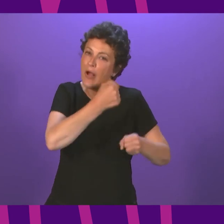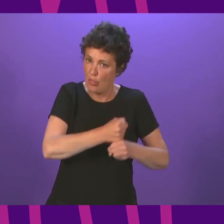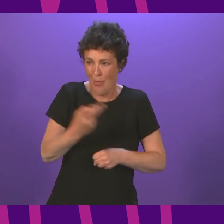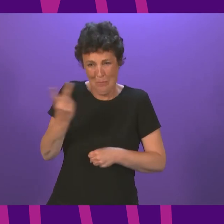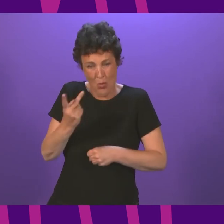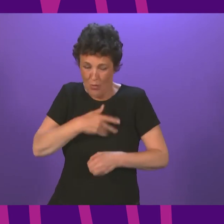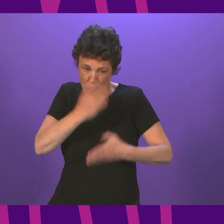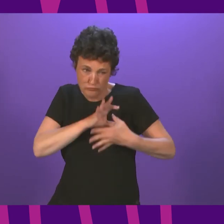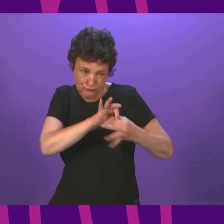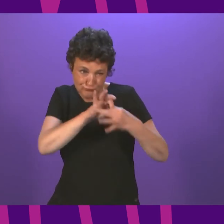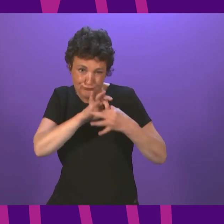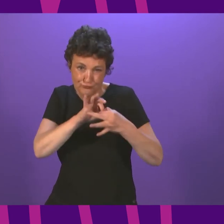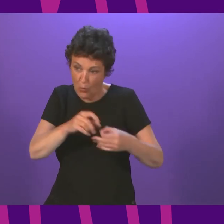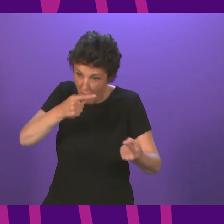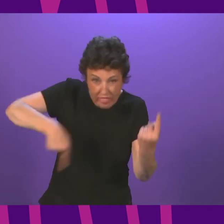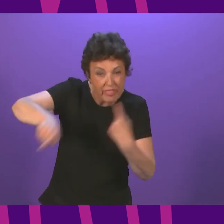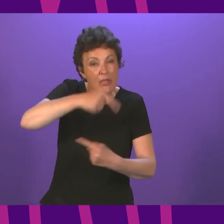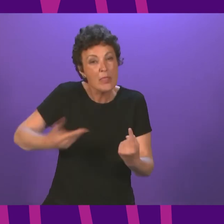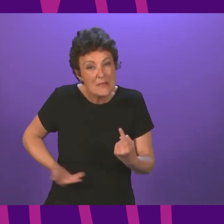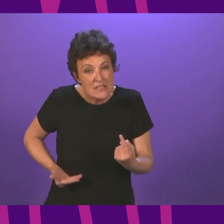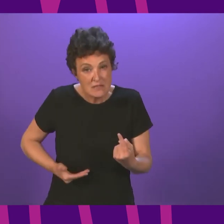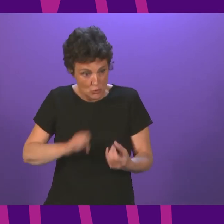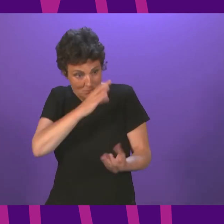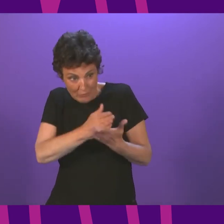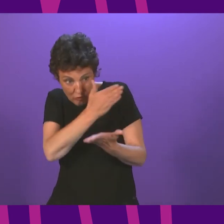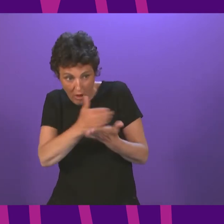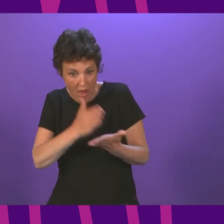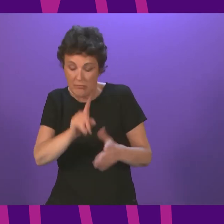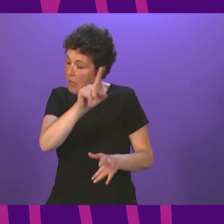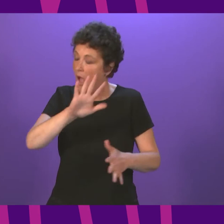team for their assistance with preparing the amendments that my colleagues and I lodged.